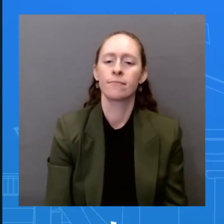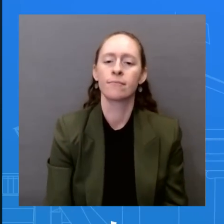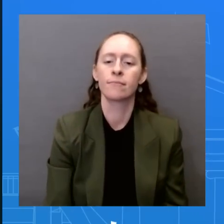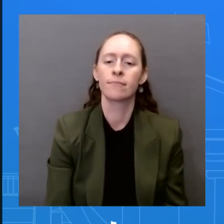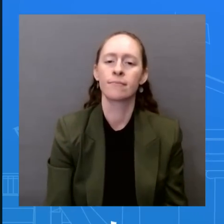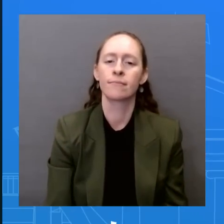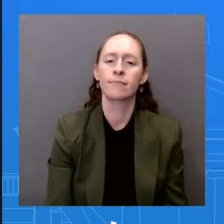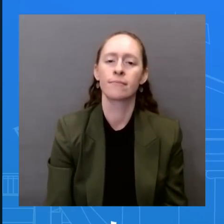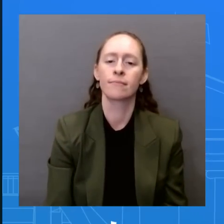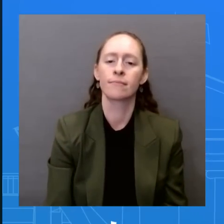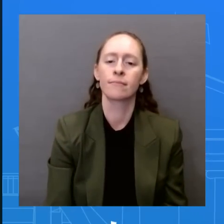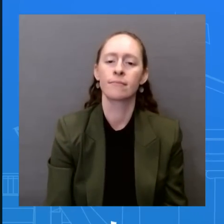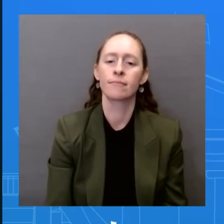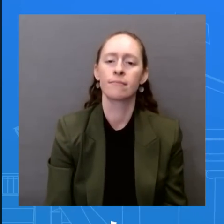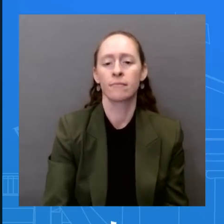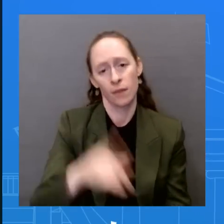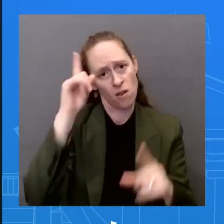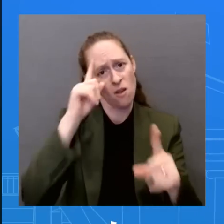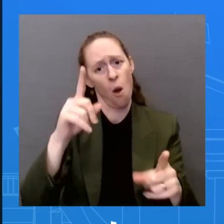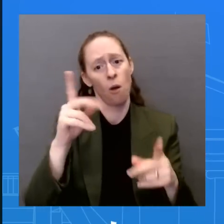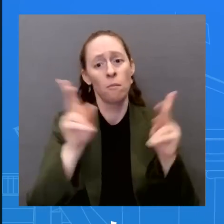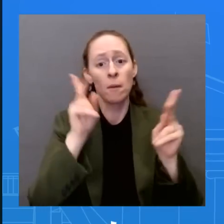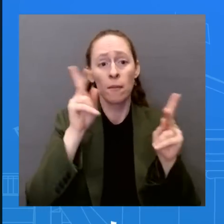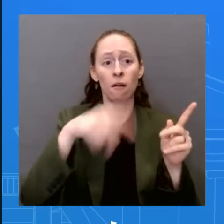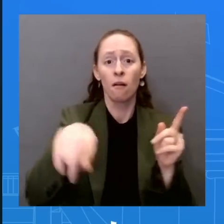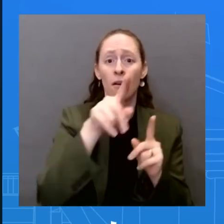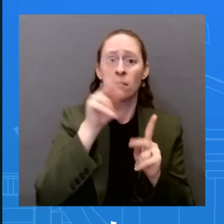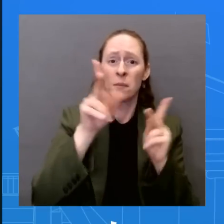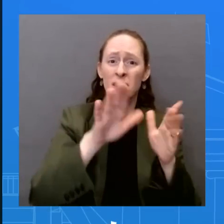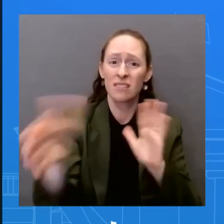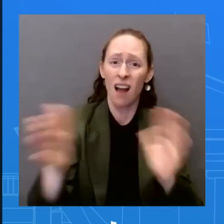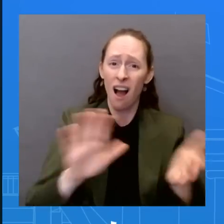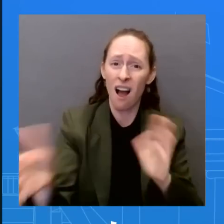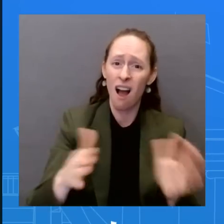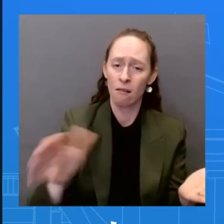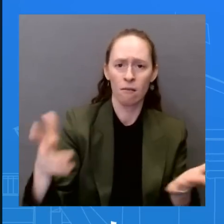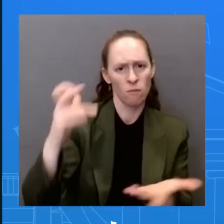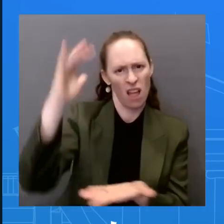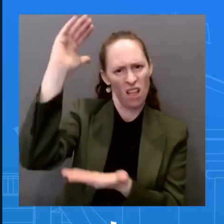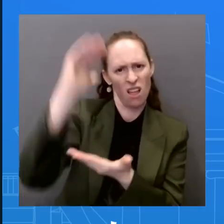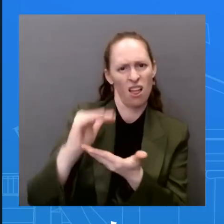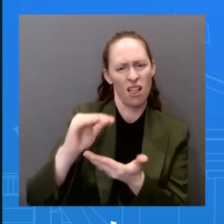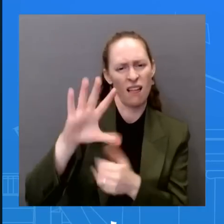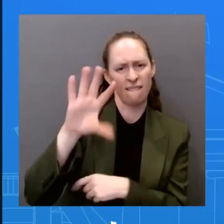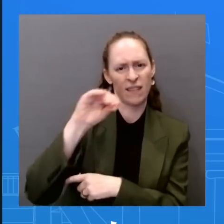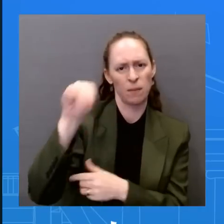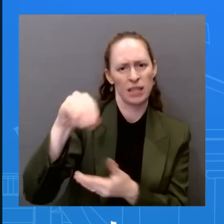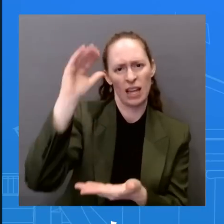Second, to improve the experience of people, their families, and caregivers living with and --